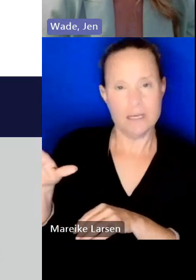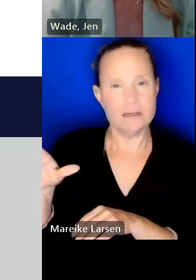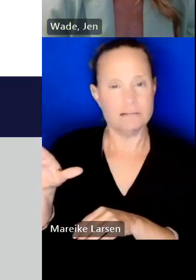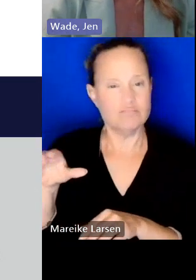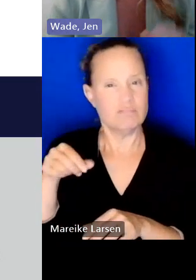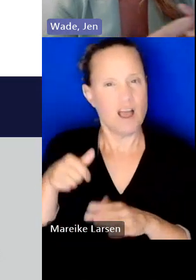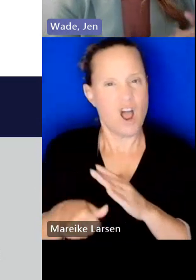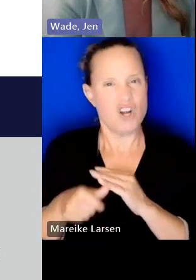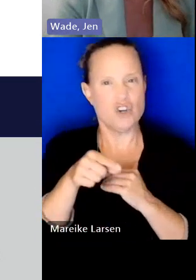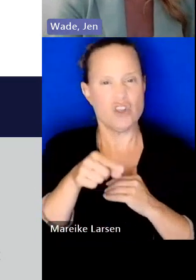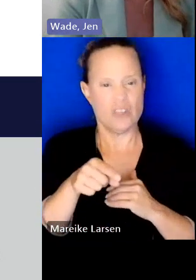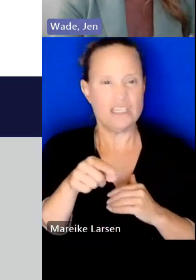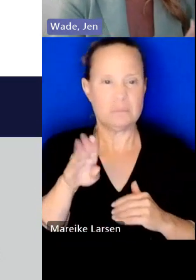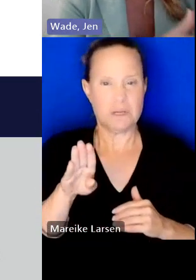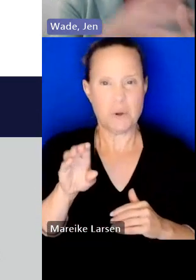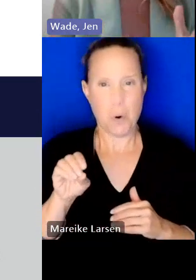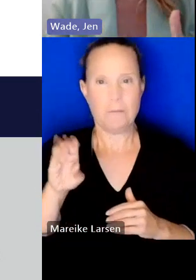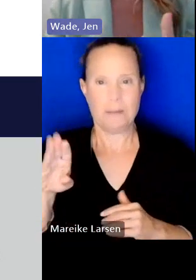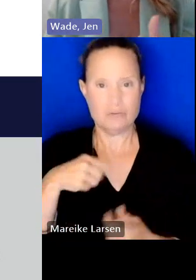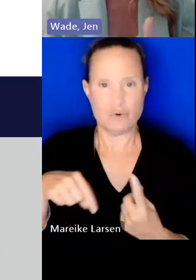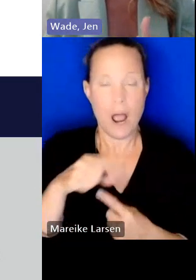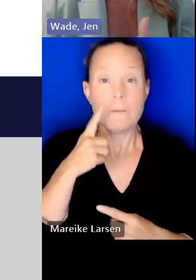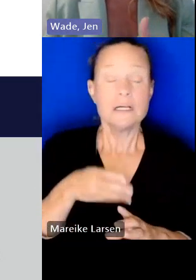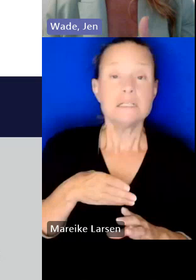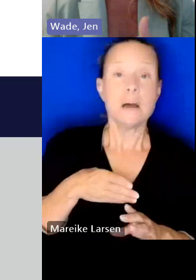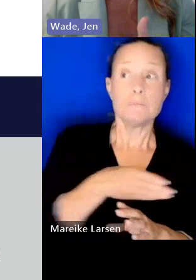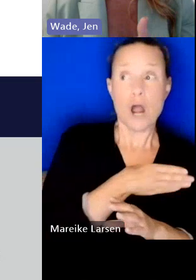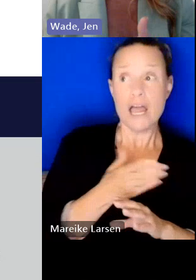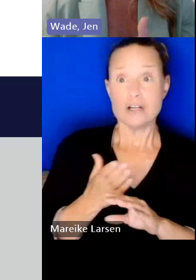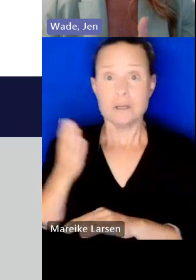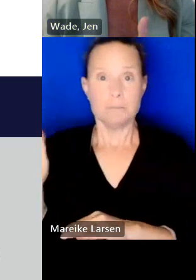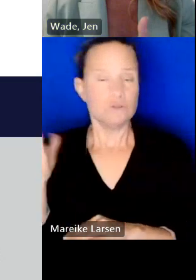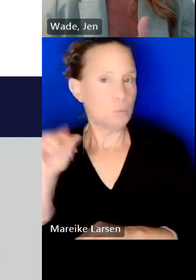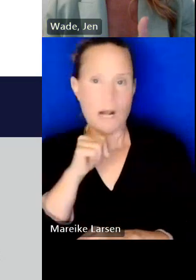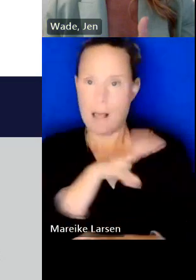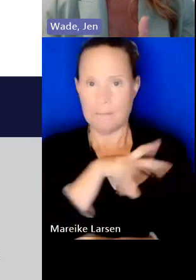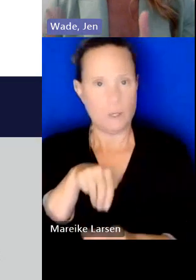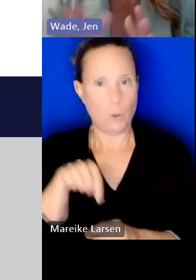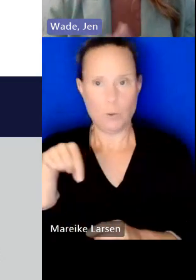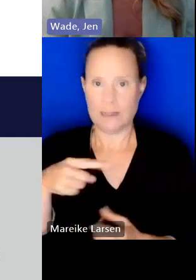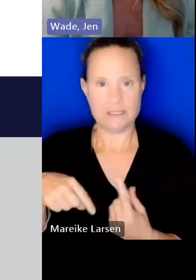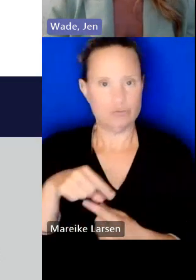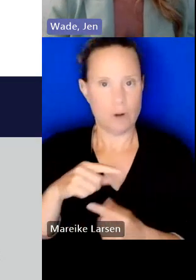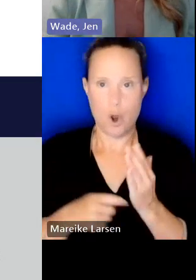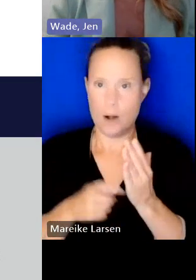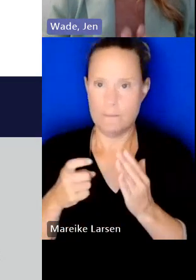since prior submissions will not carry over into this round. However.